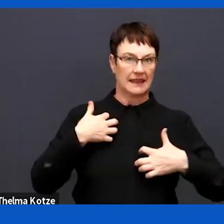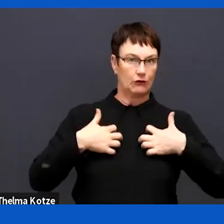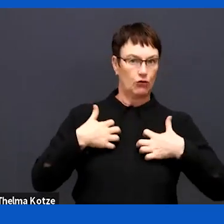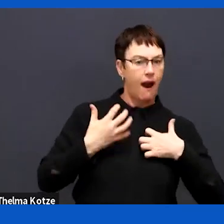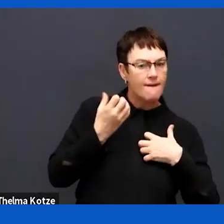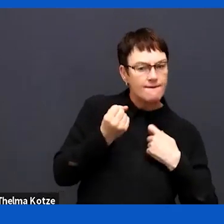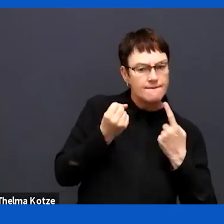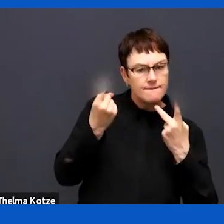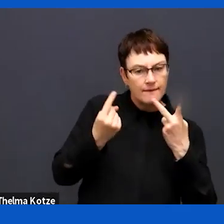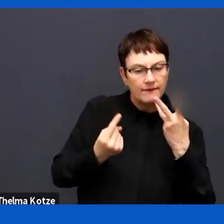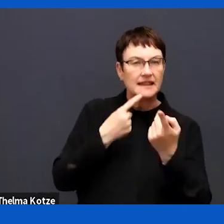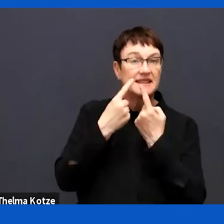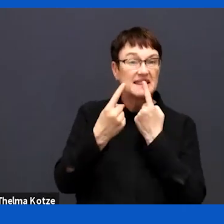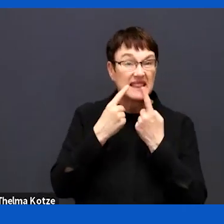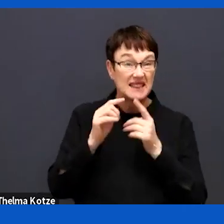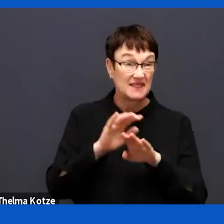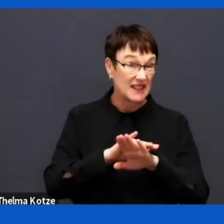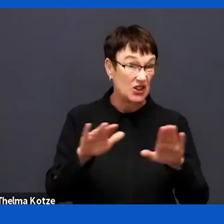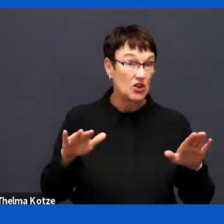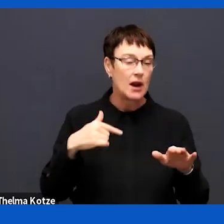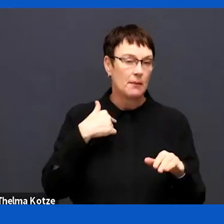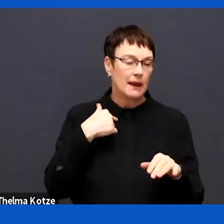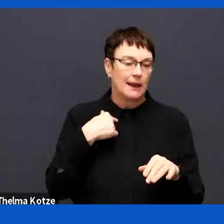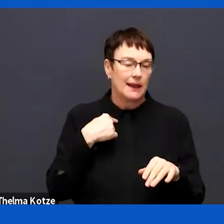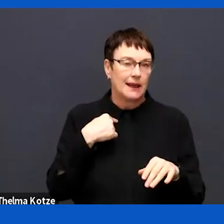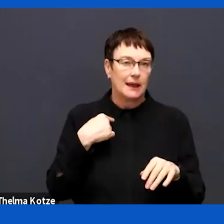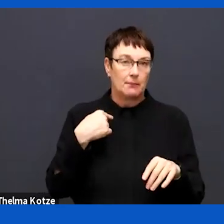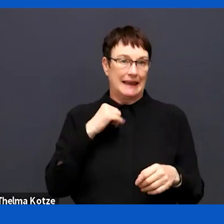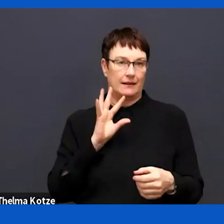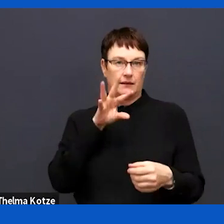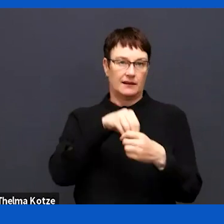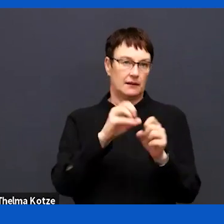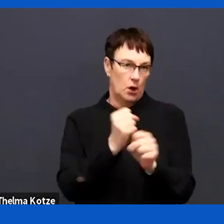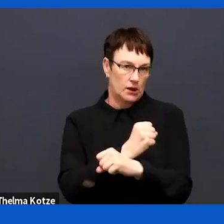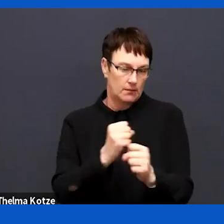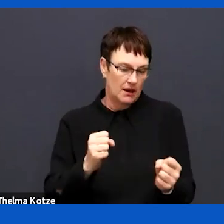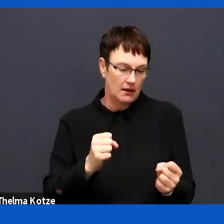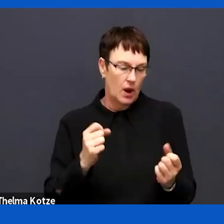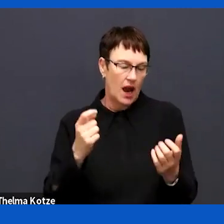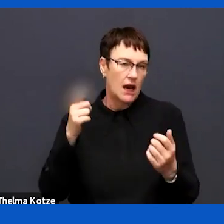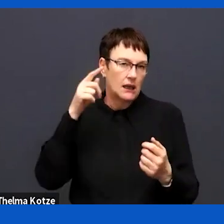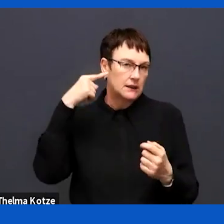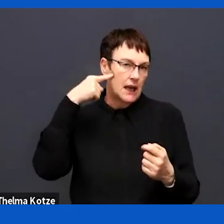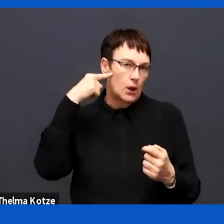what the panel ended up being without me being part of it. That was a new one.